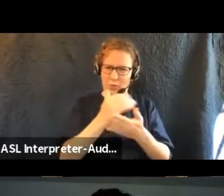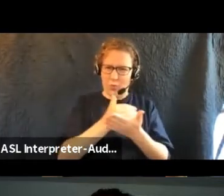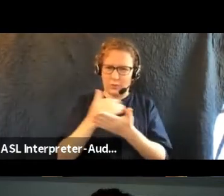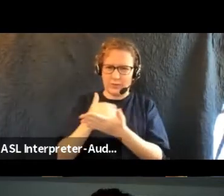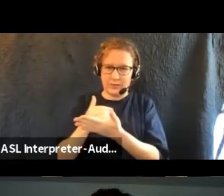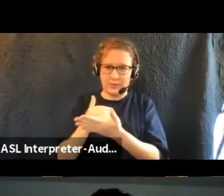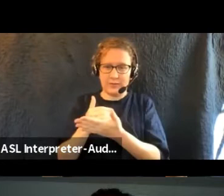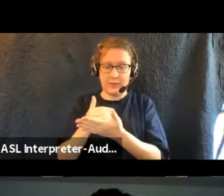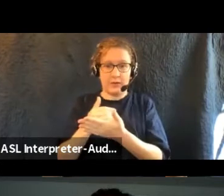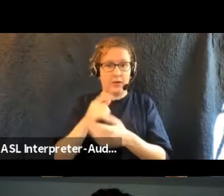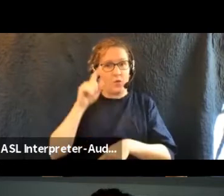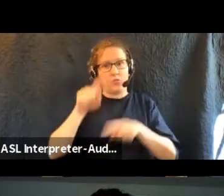wide range of topics.